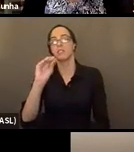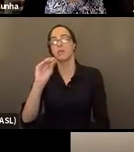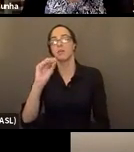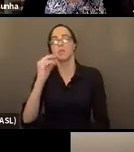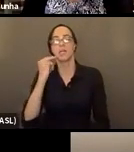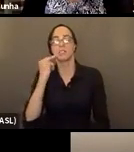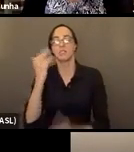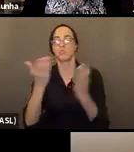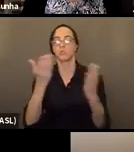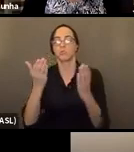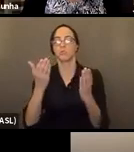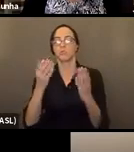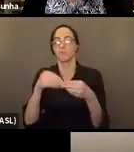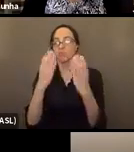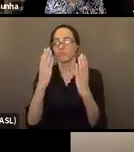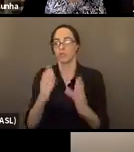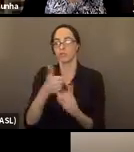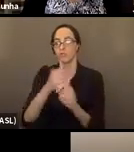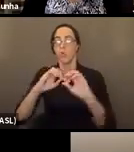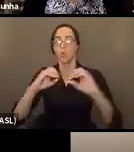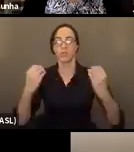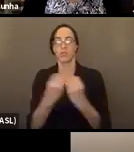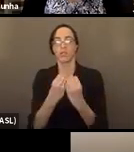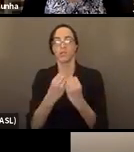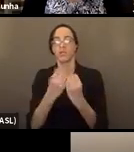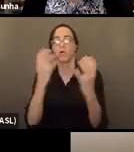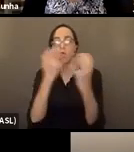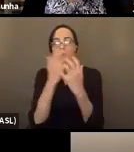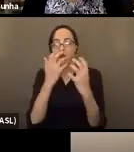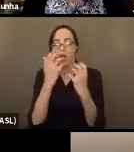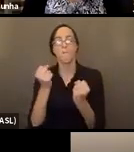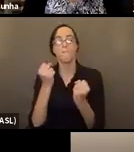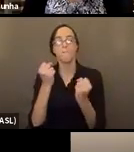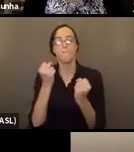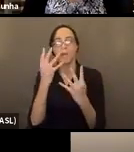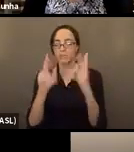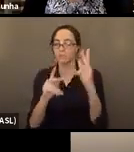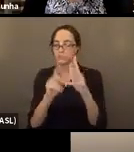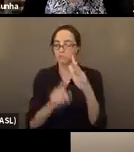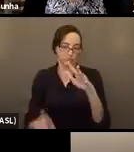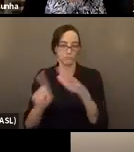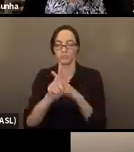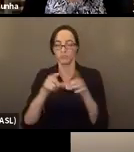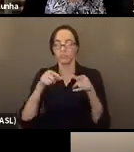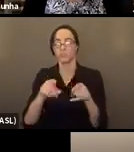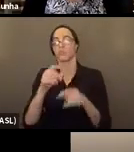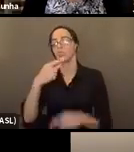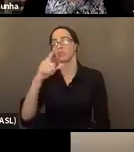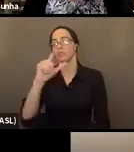that had quite the showing during this this glass fire and other organizations as well